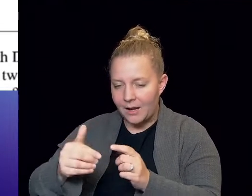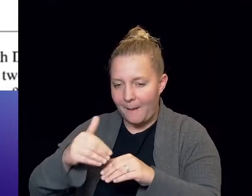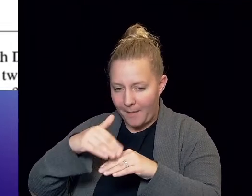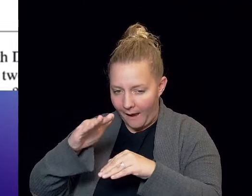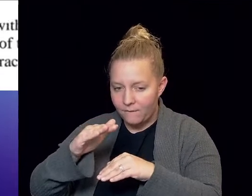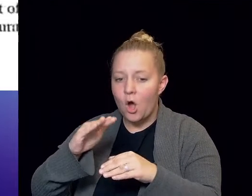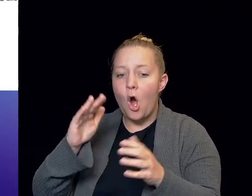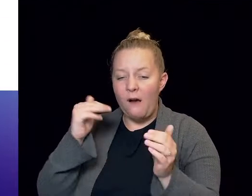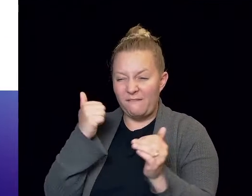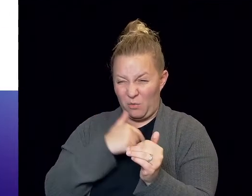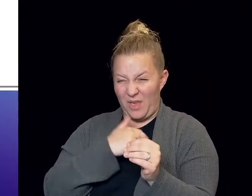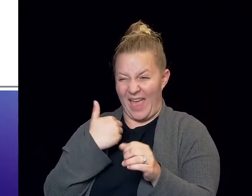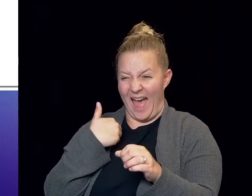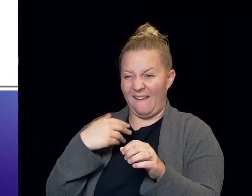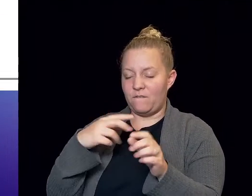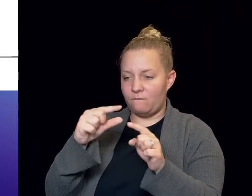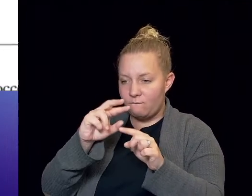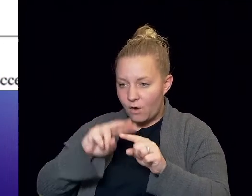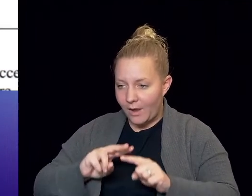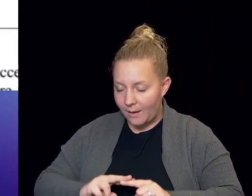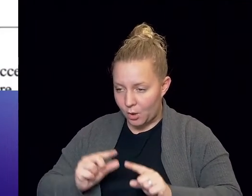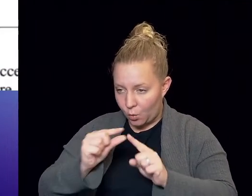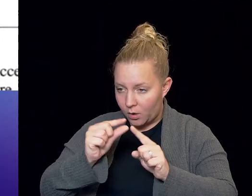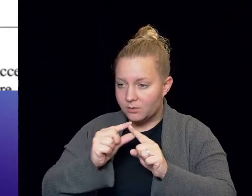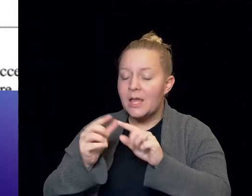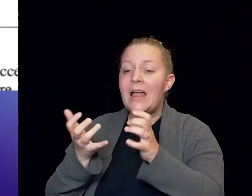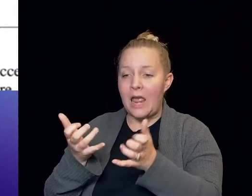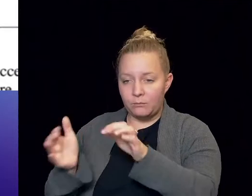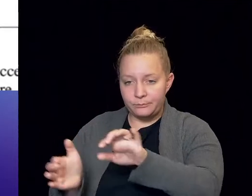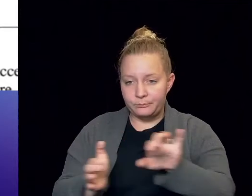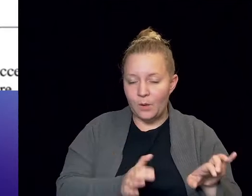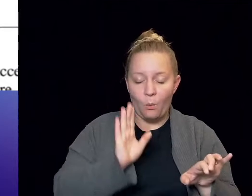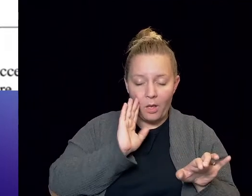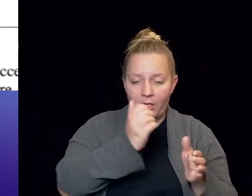hopefully it will help us with our problems. So, long division. You are going to have to change